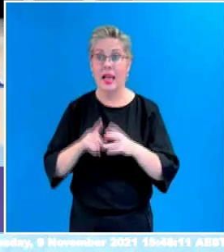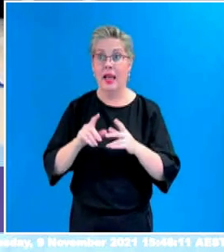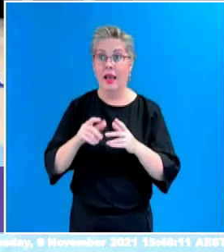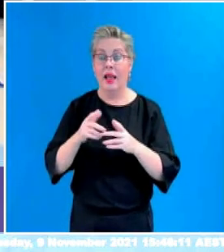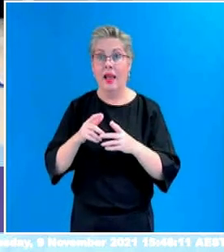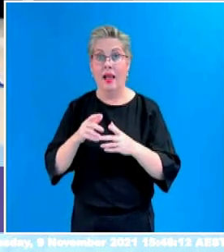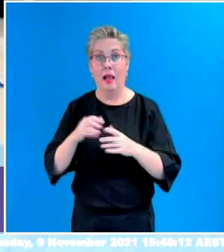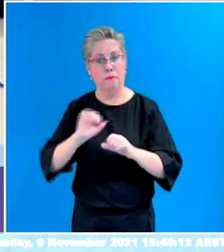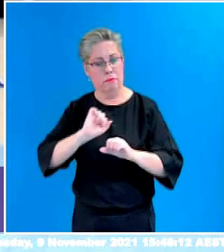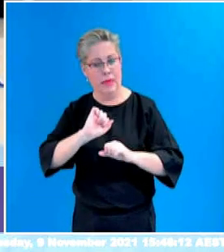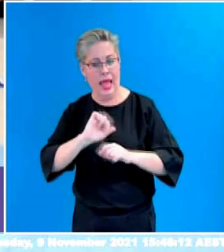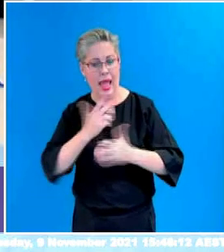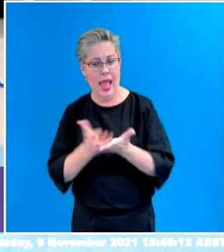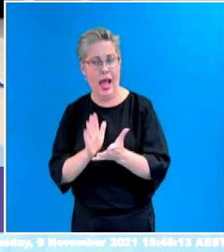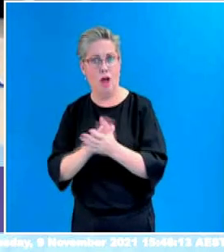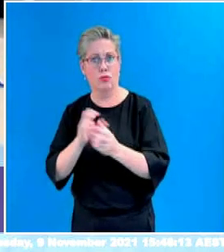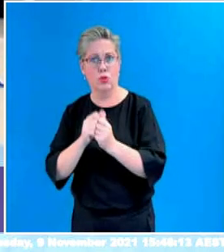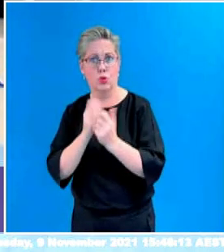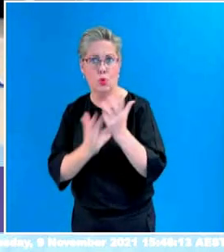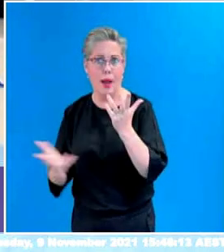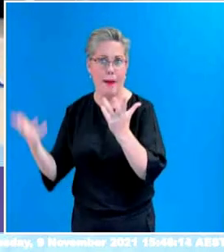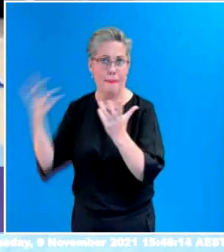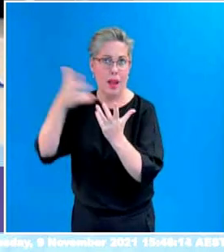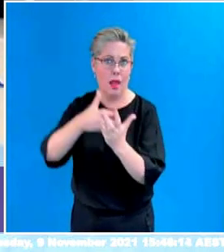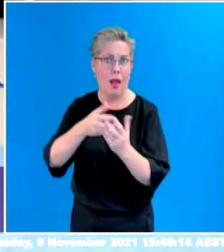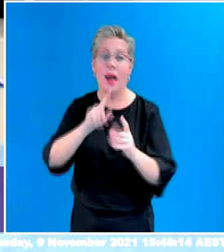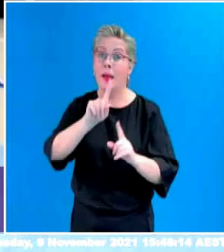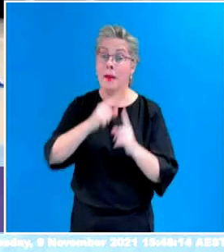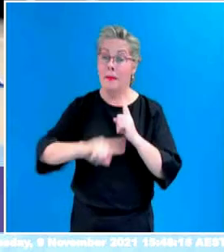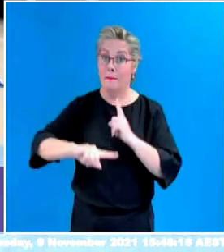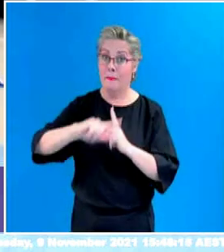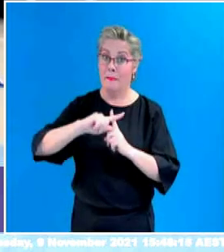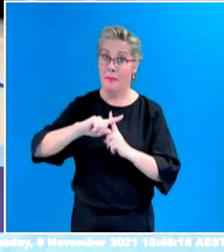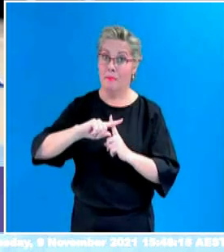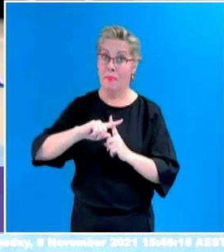we also have a standing mechanism which consists of --- I chair the standing